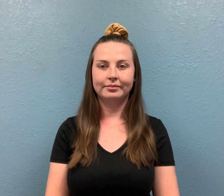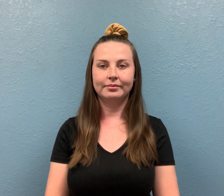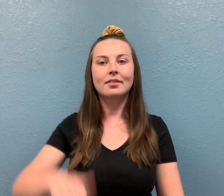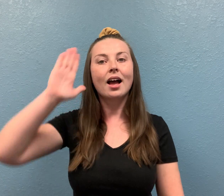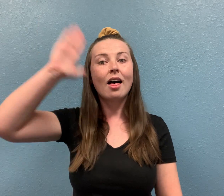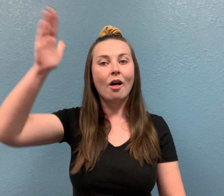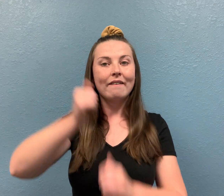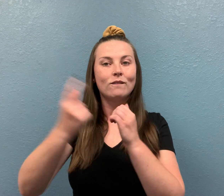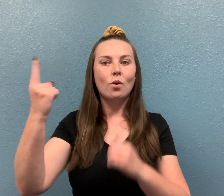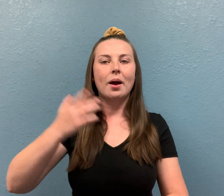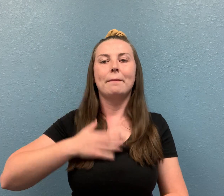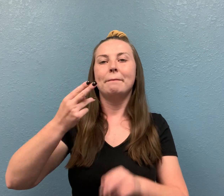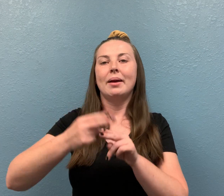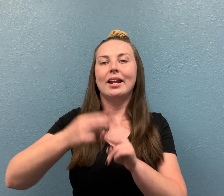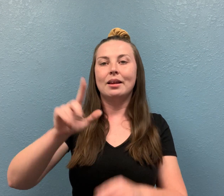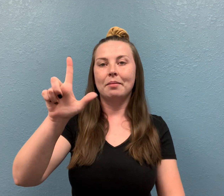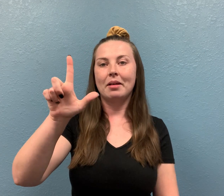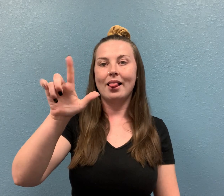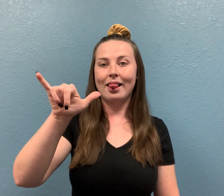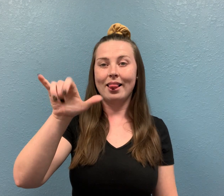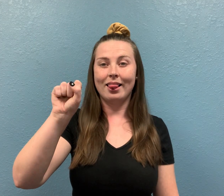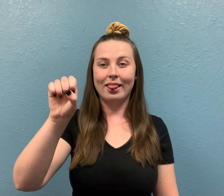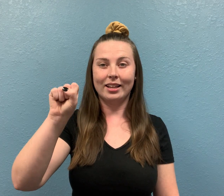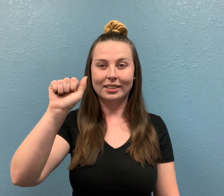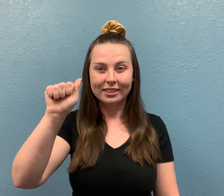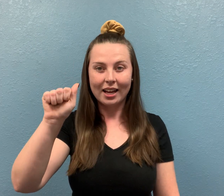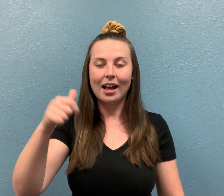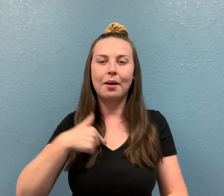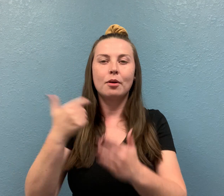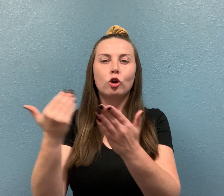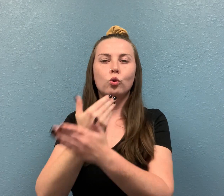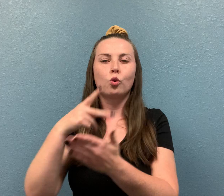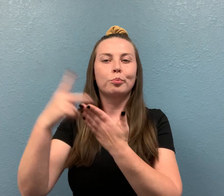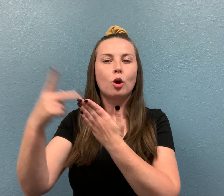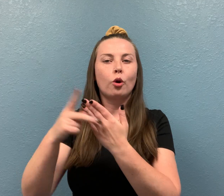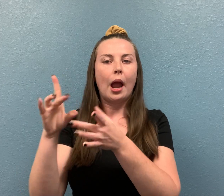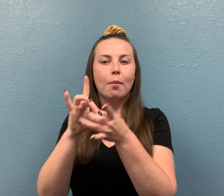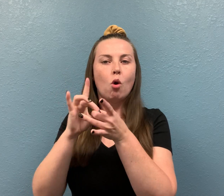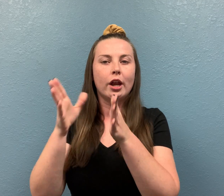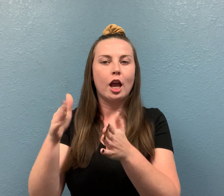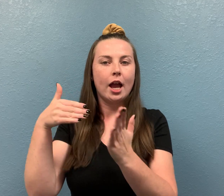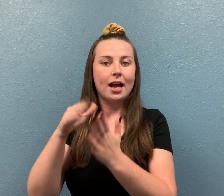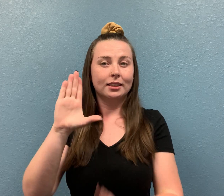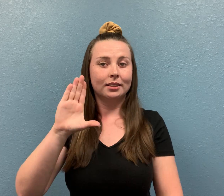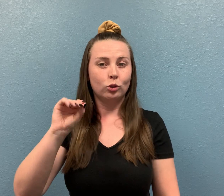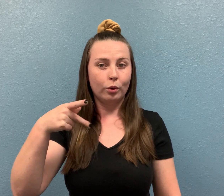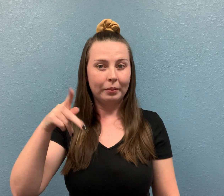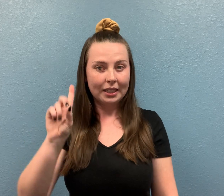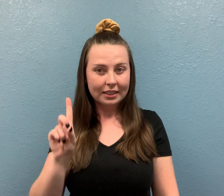Hello everyone! My name is Lyssa. I am the new Program Coordinator at COPD (Community Outreach Program for the Deaf).